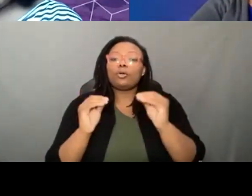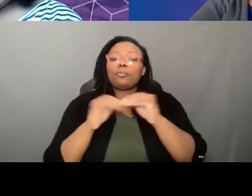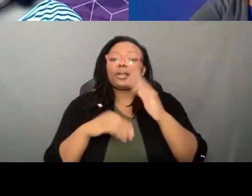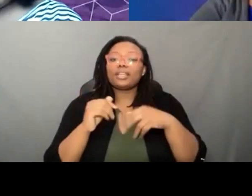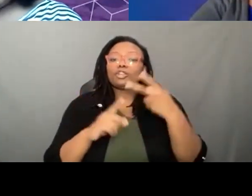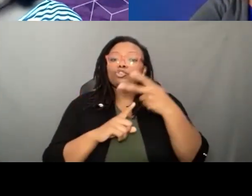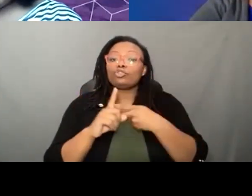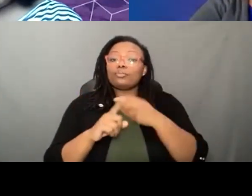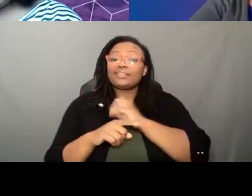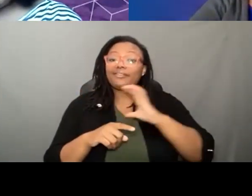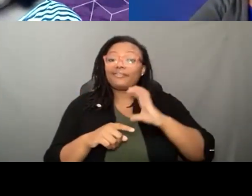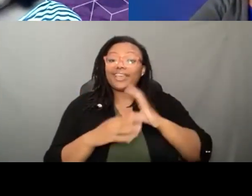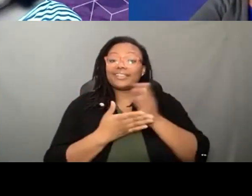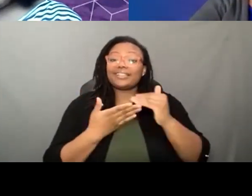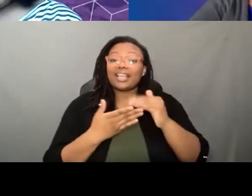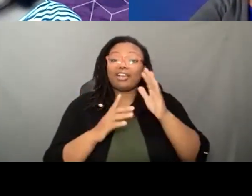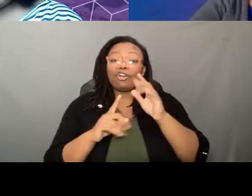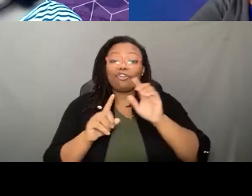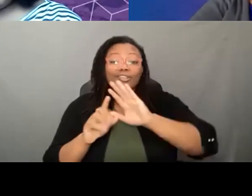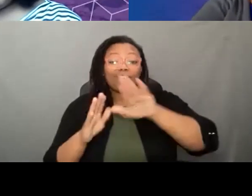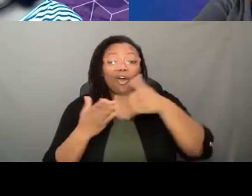of faculty salary across all NSF awards.